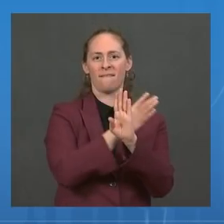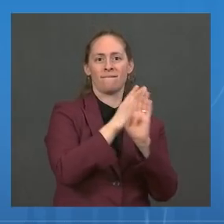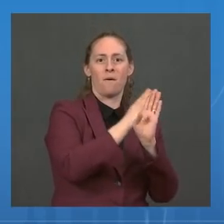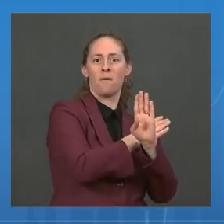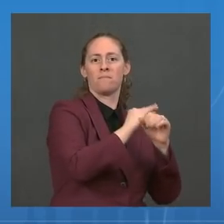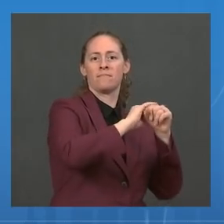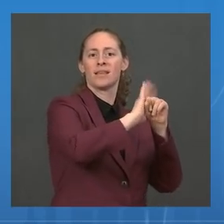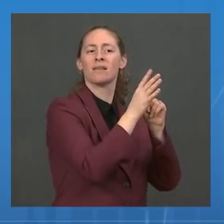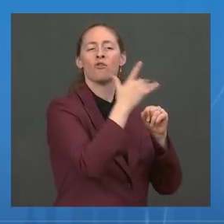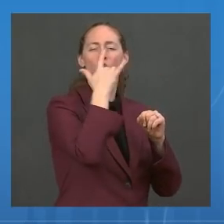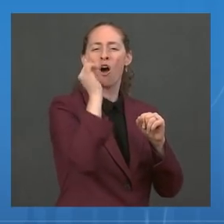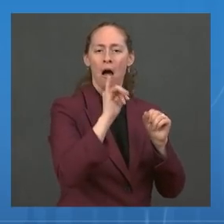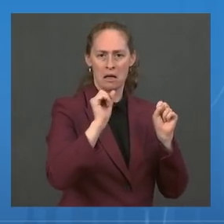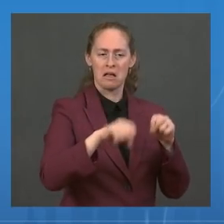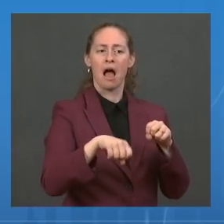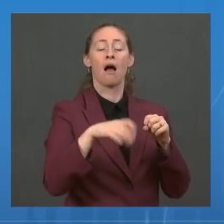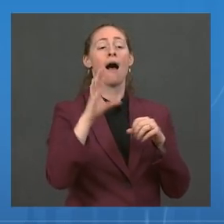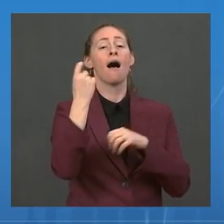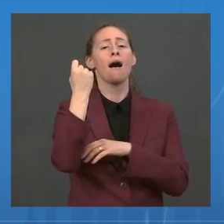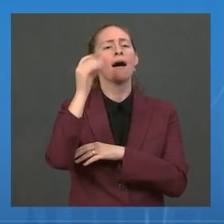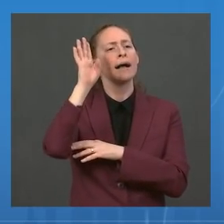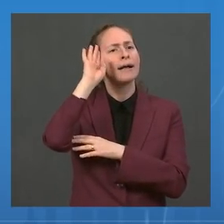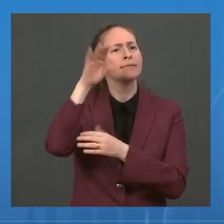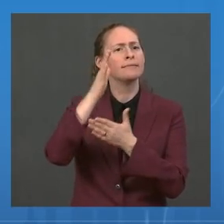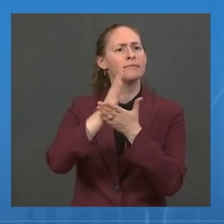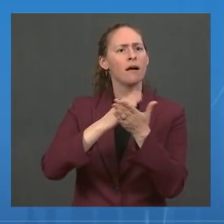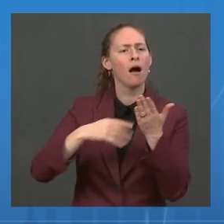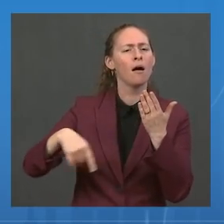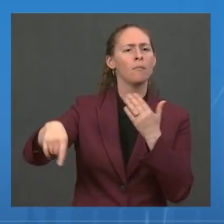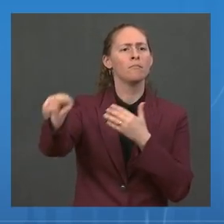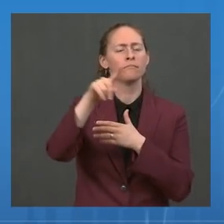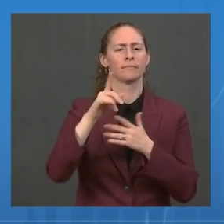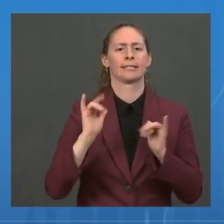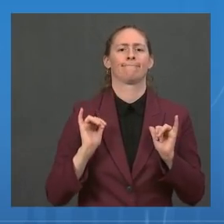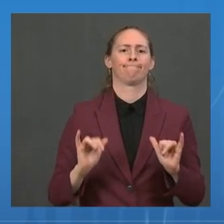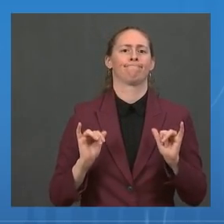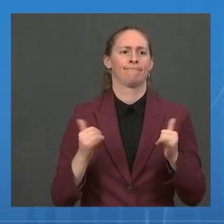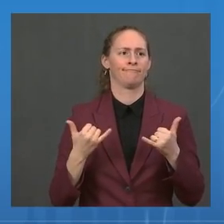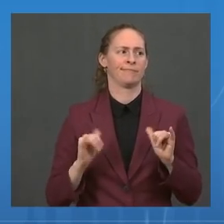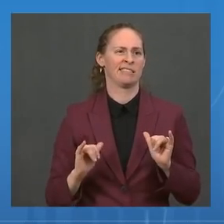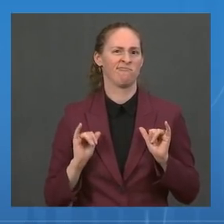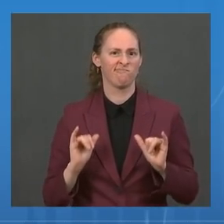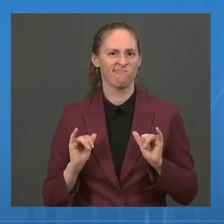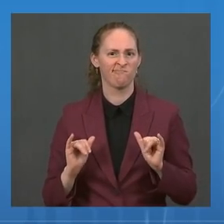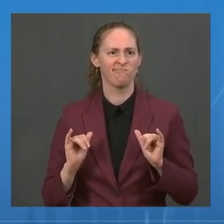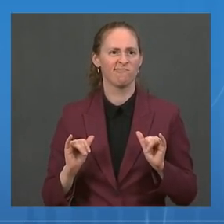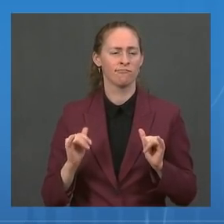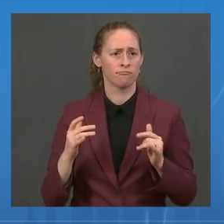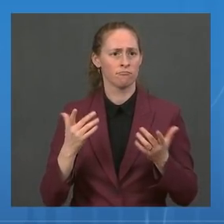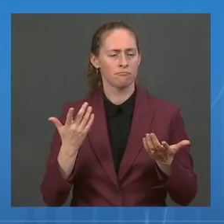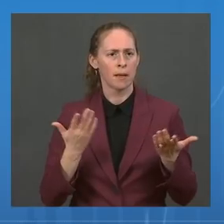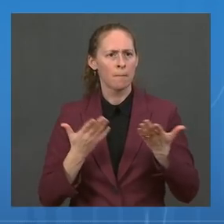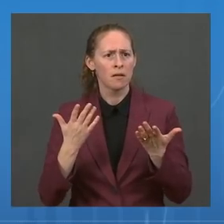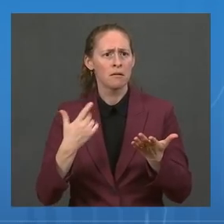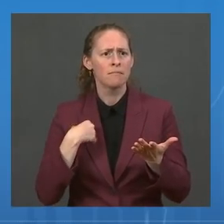especially in the face of a Delta variant, who recognize that even though they may be okay, they want to take extra precautions